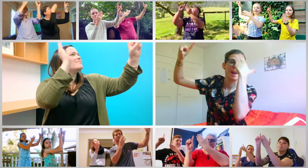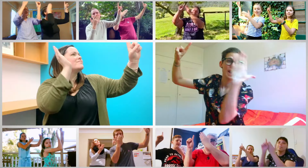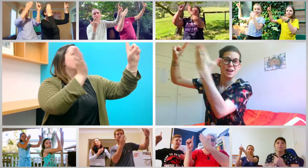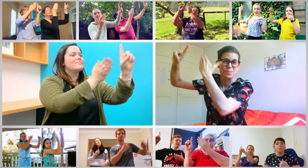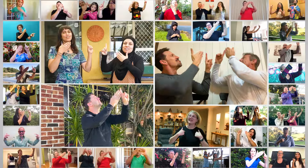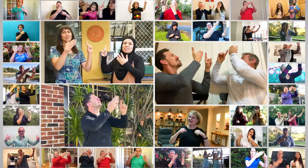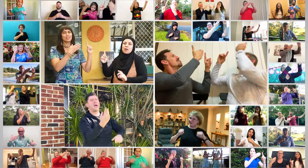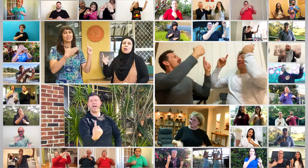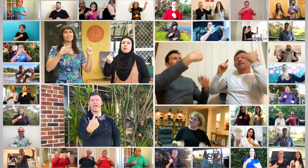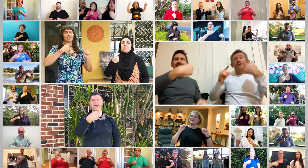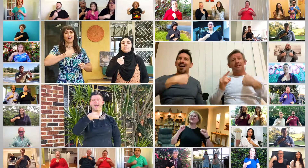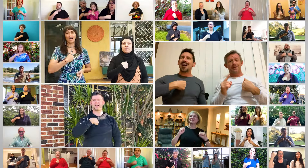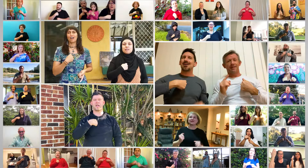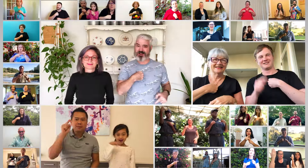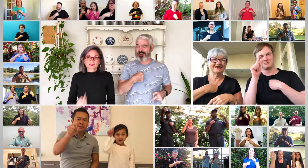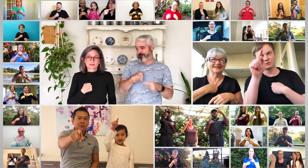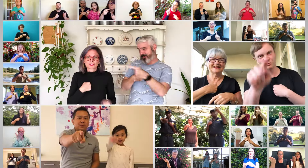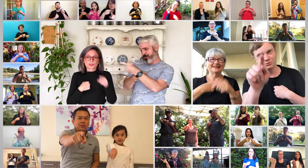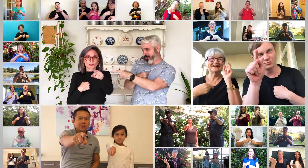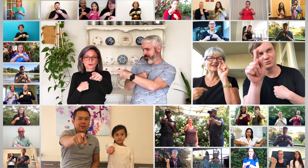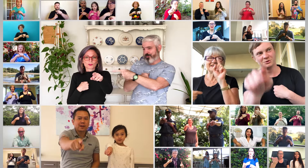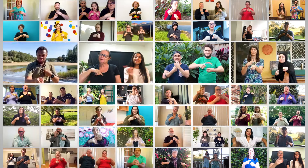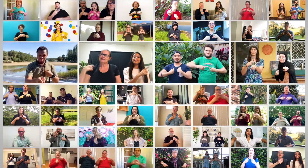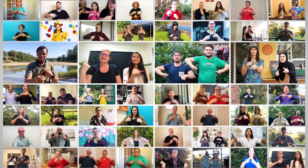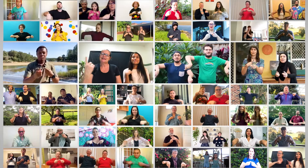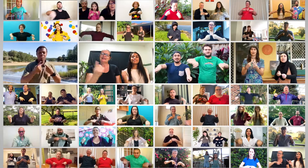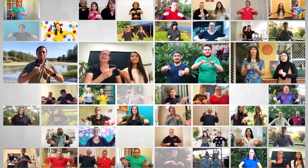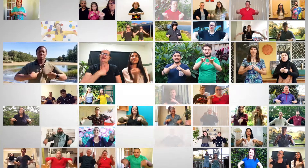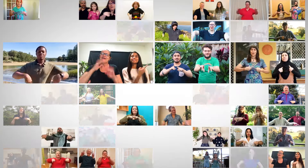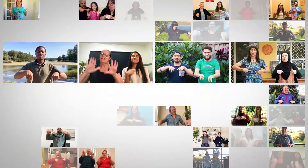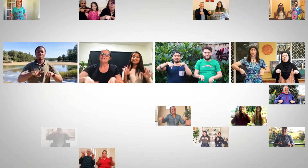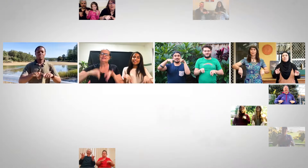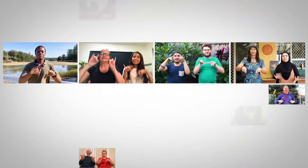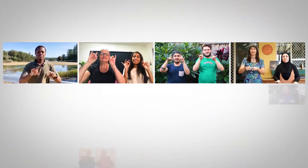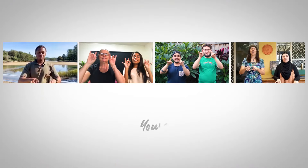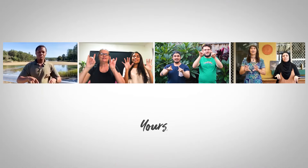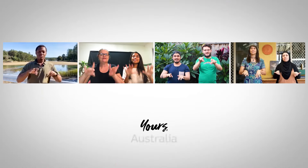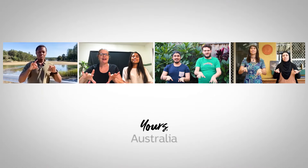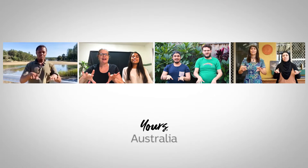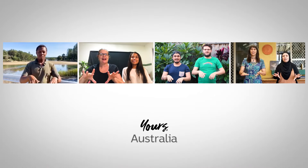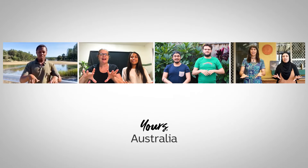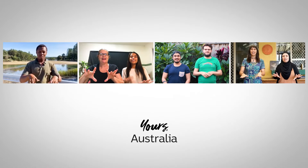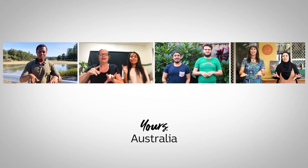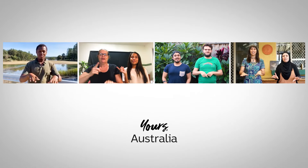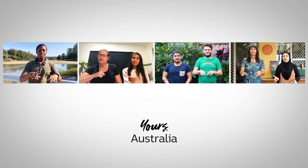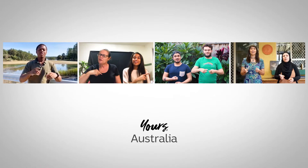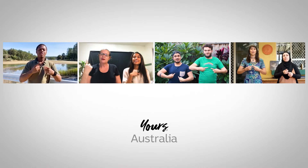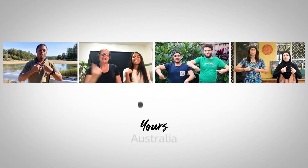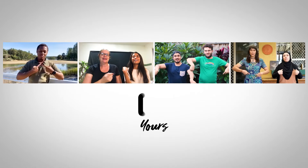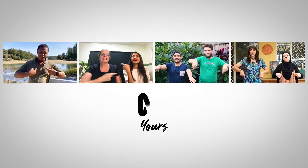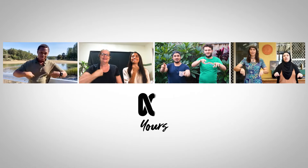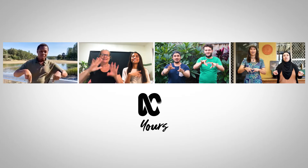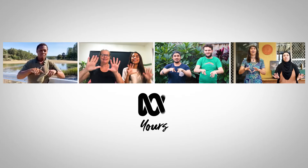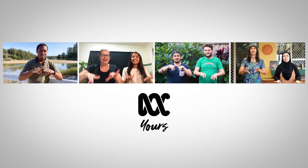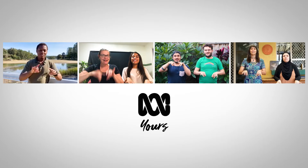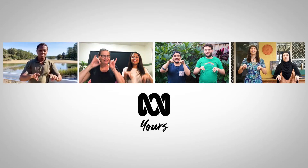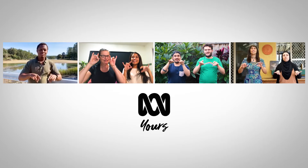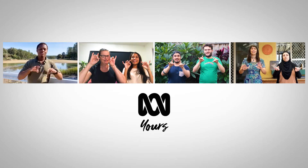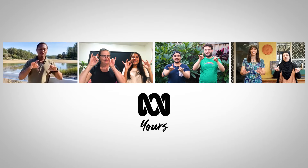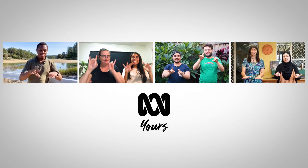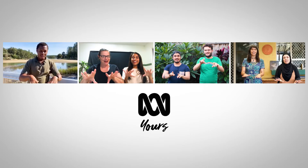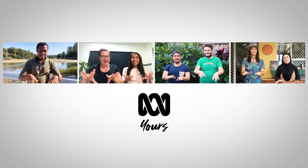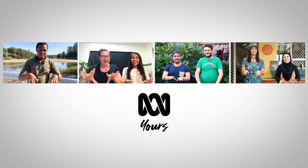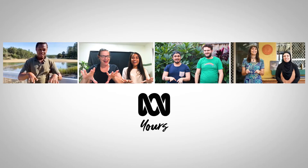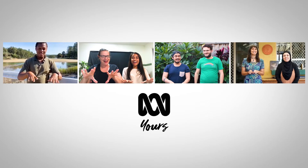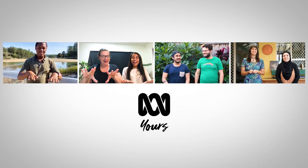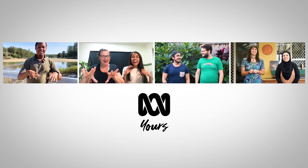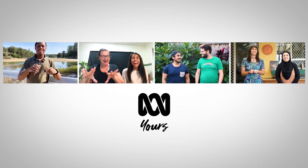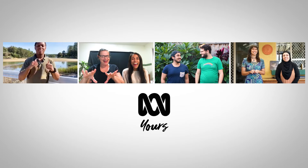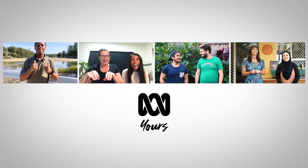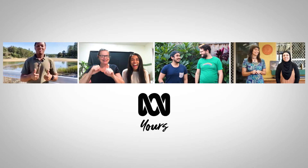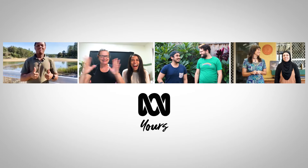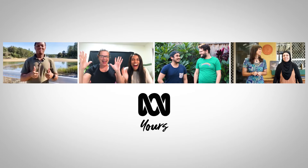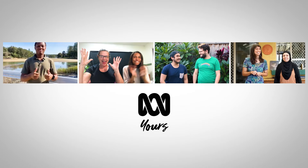I am, you are, we are Australian